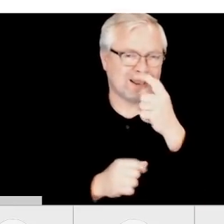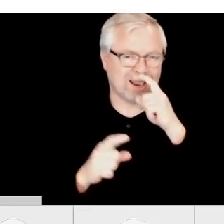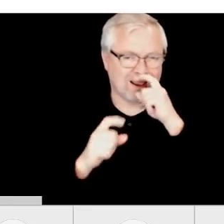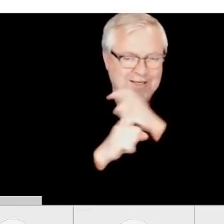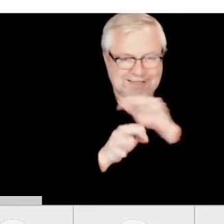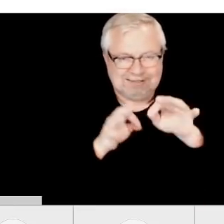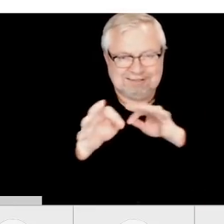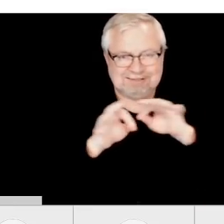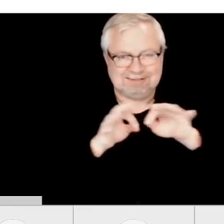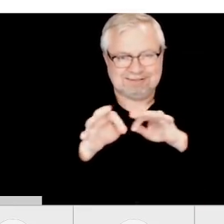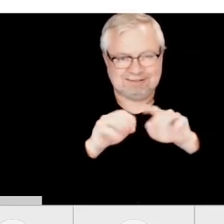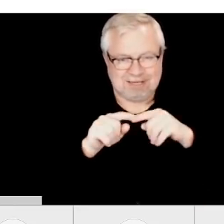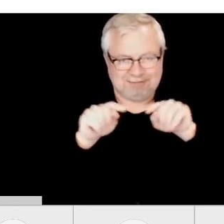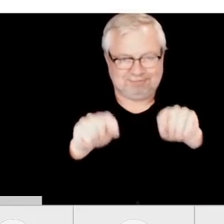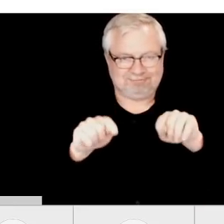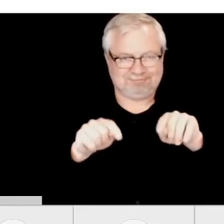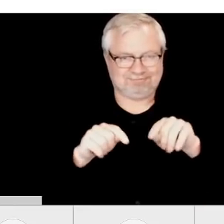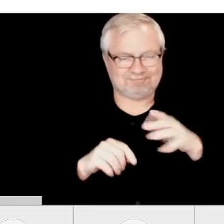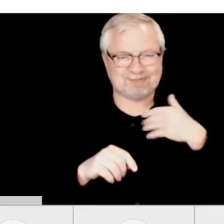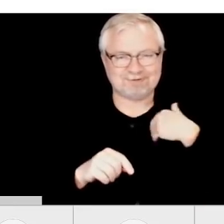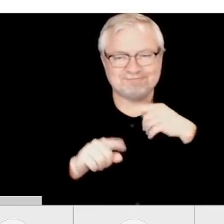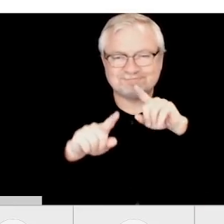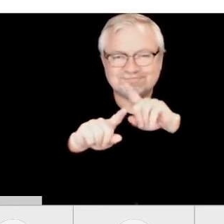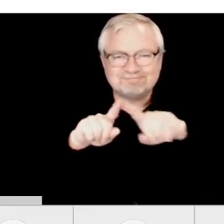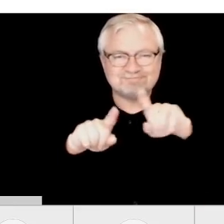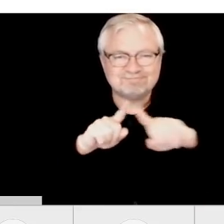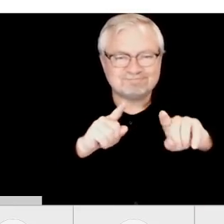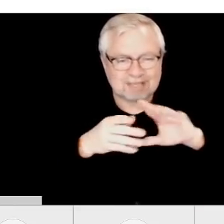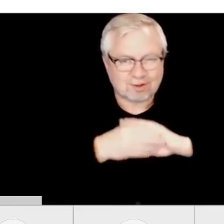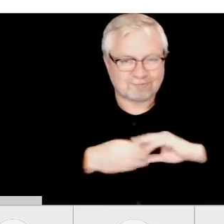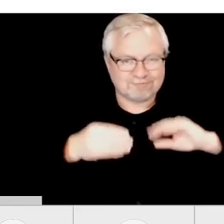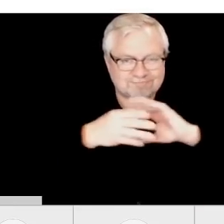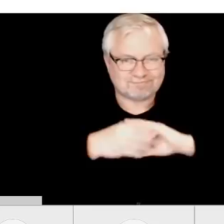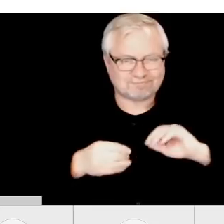It depends on which pair of scenarios you're making the comparison between.